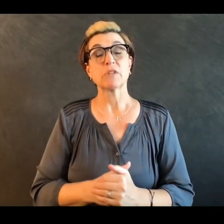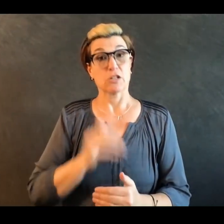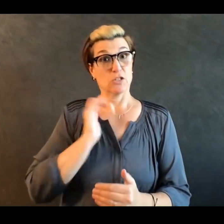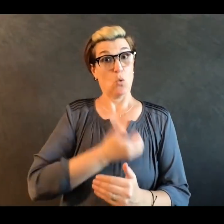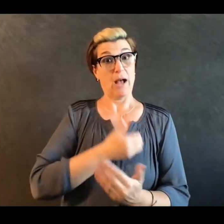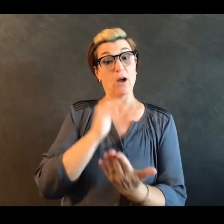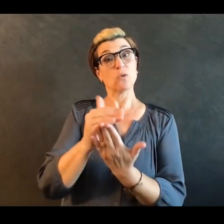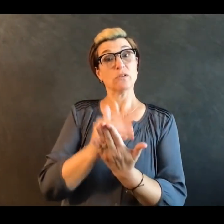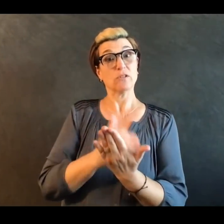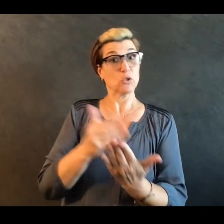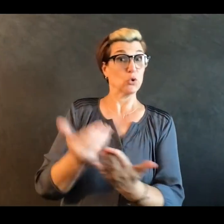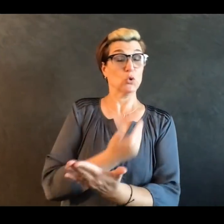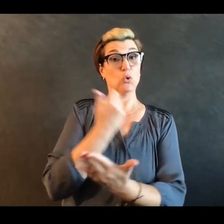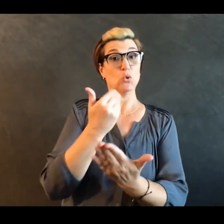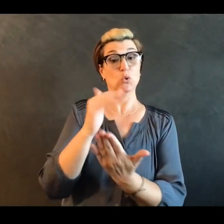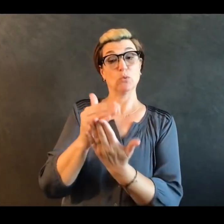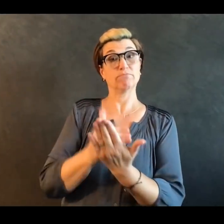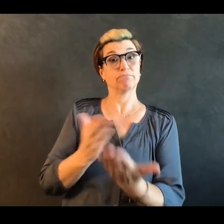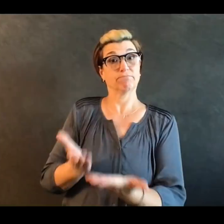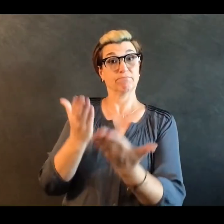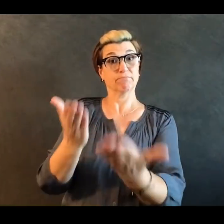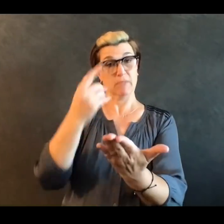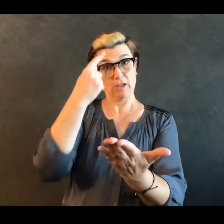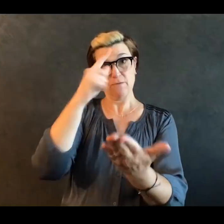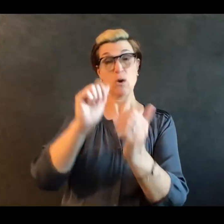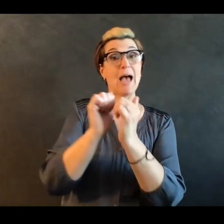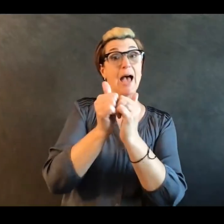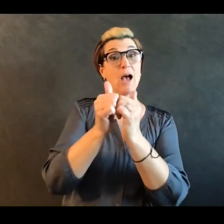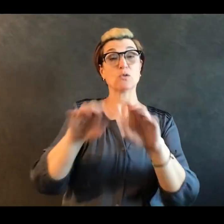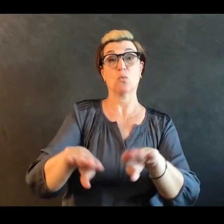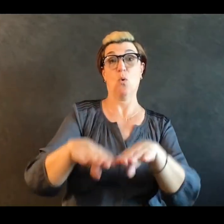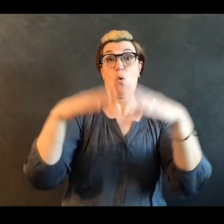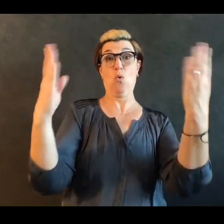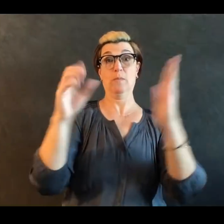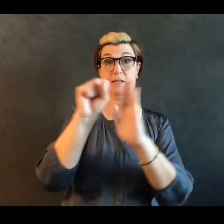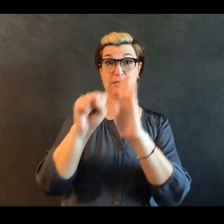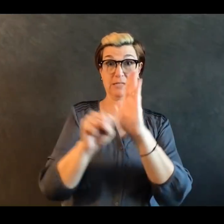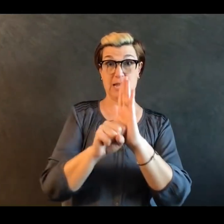present tomorrow to our nation's governors we're going to reflect on the